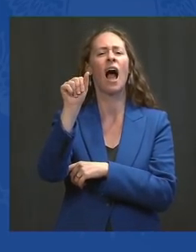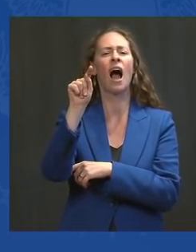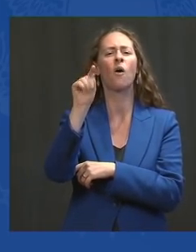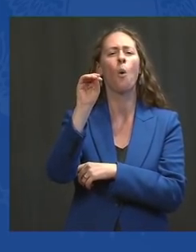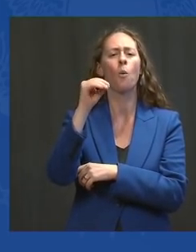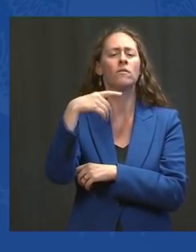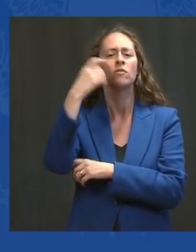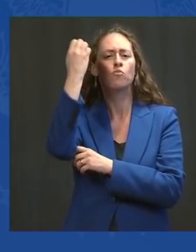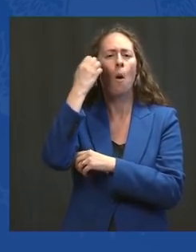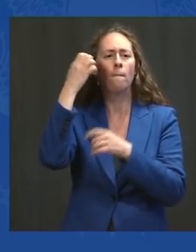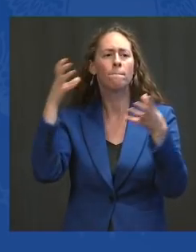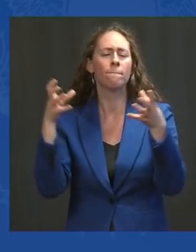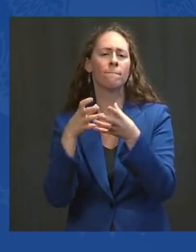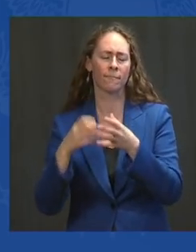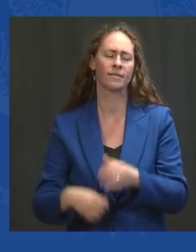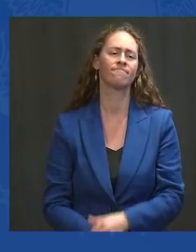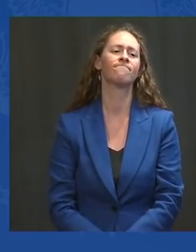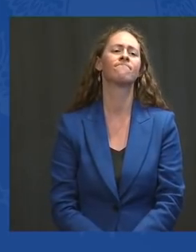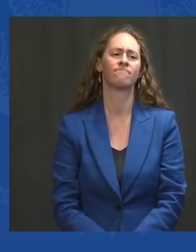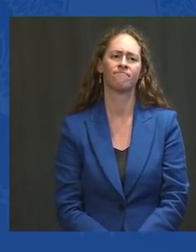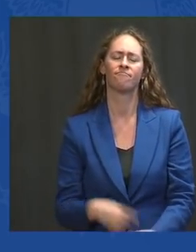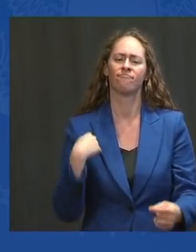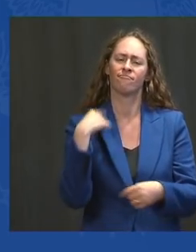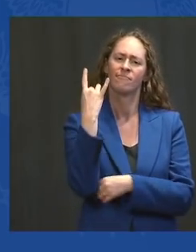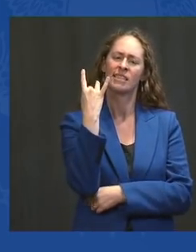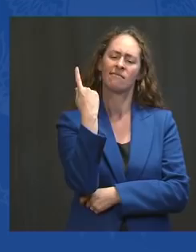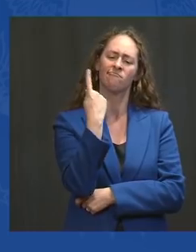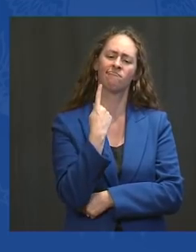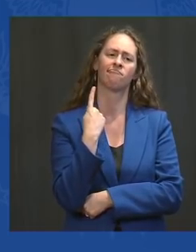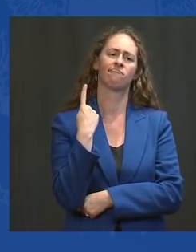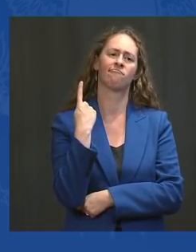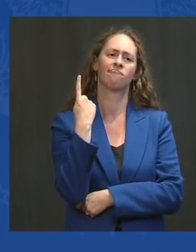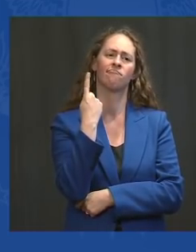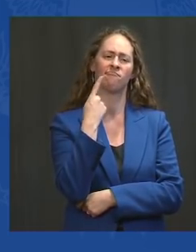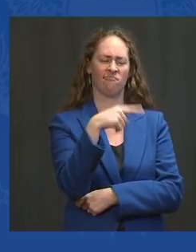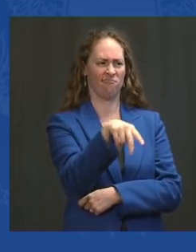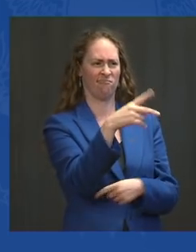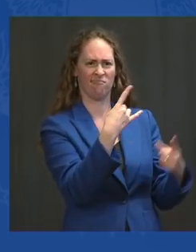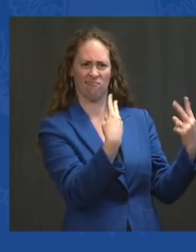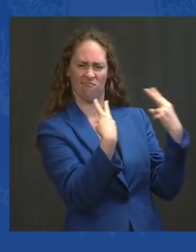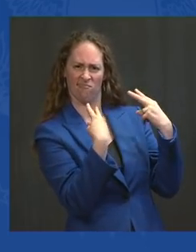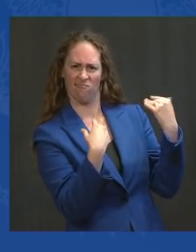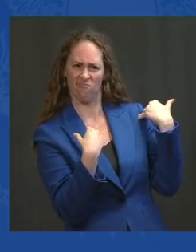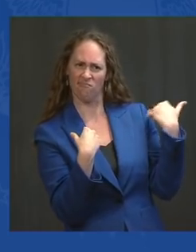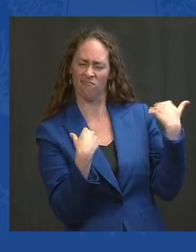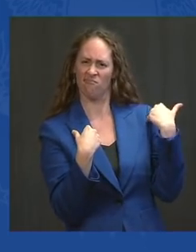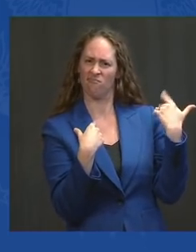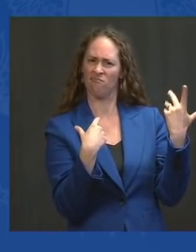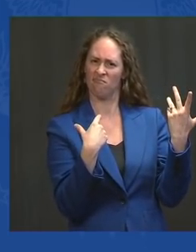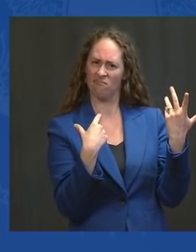They wonder -- not a joke -- they wonder, Gov -- they ask me, "Is it going to be okay?"